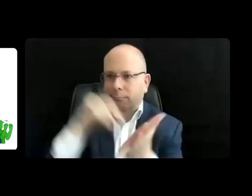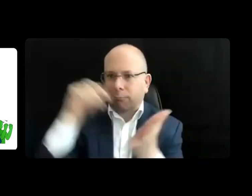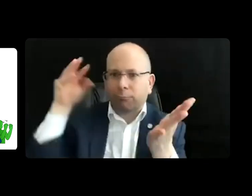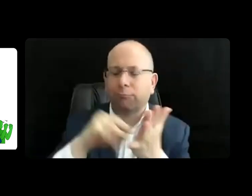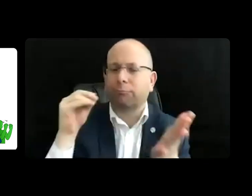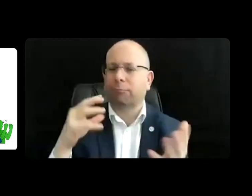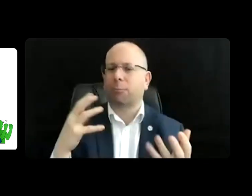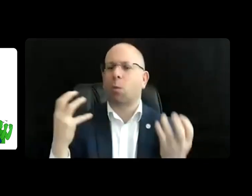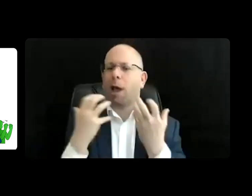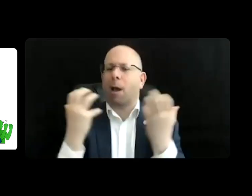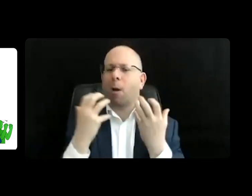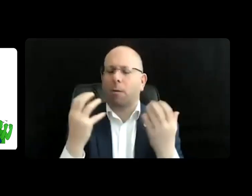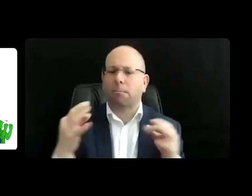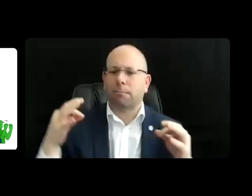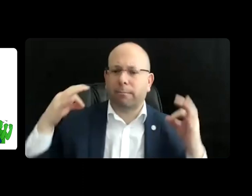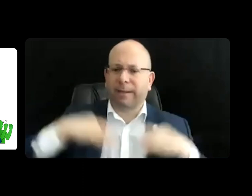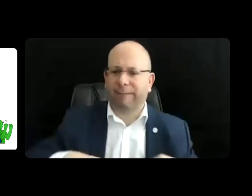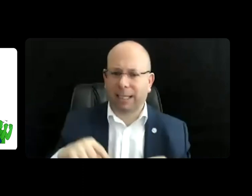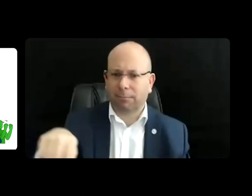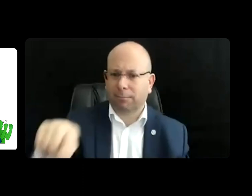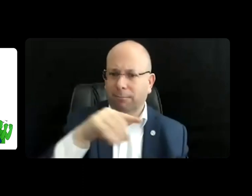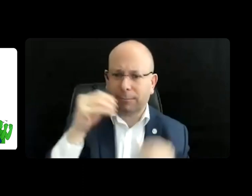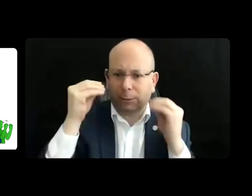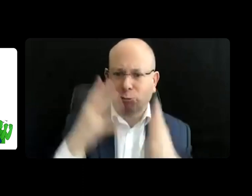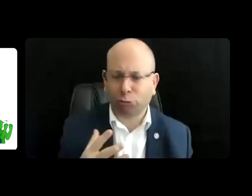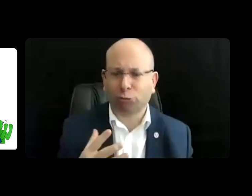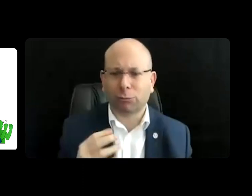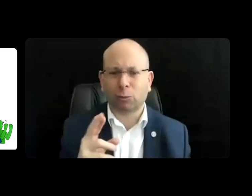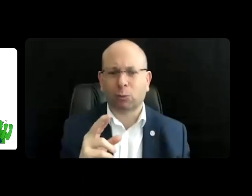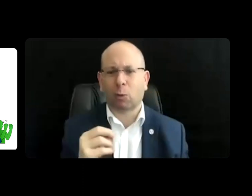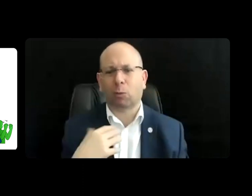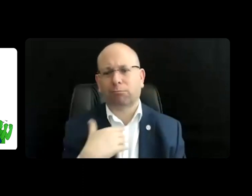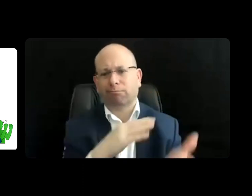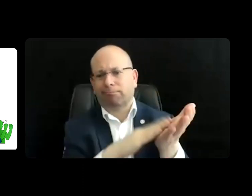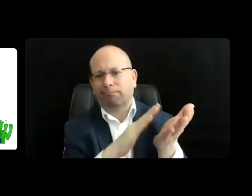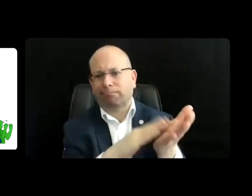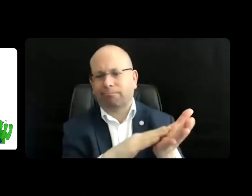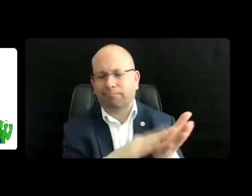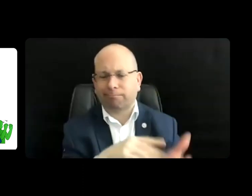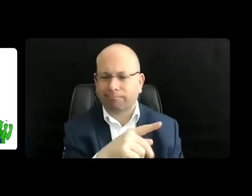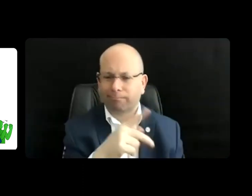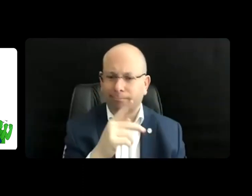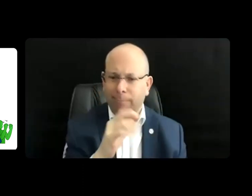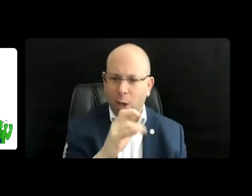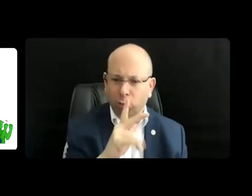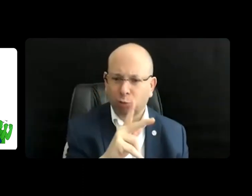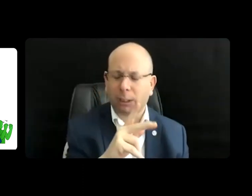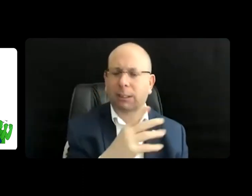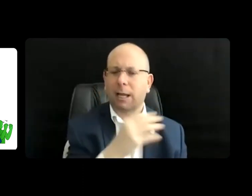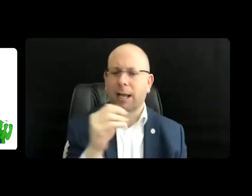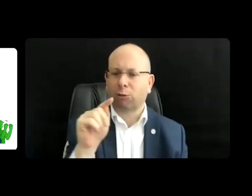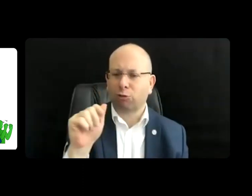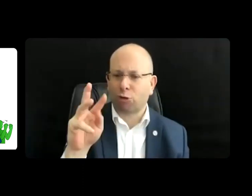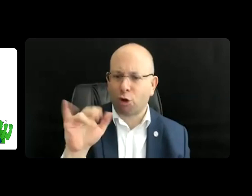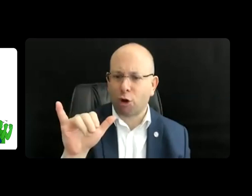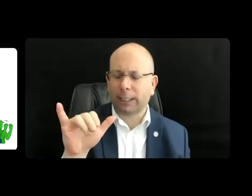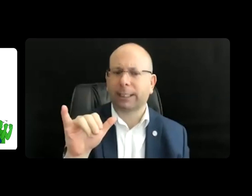to learn, share best practices, give information, research, and really to do a